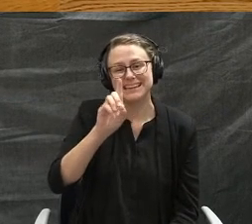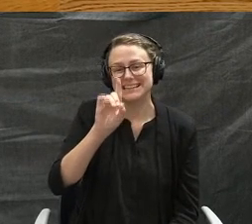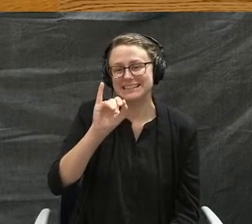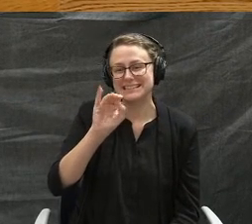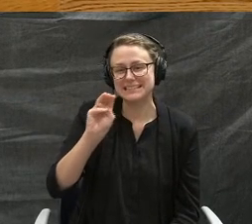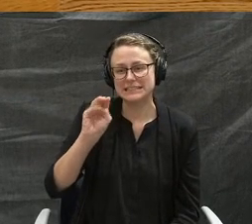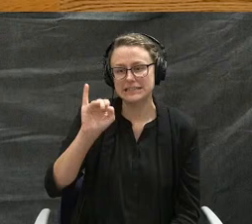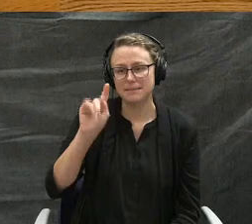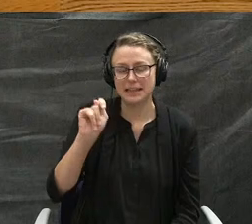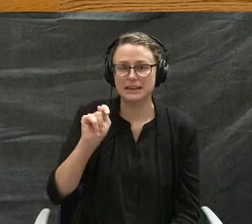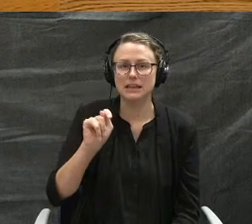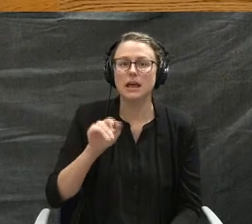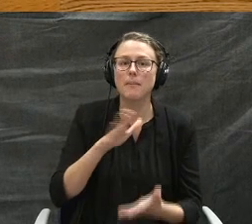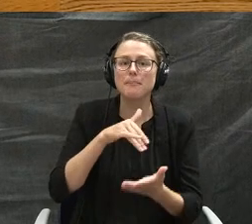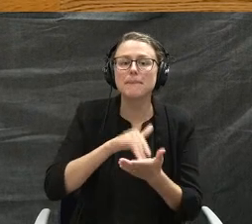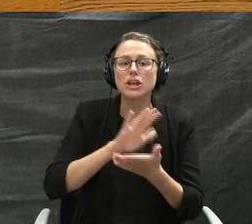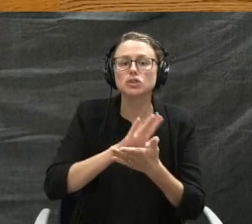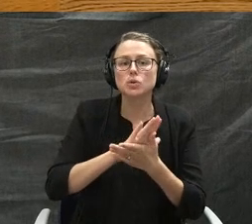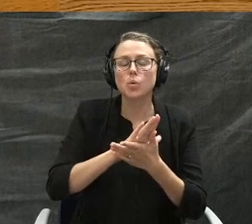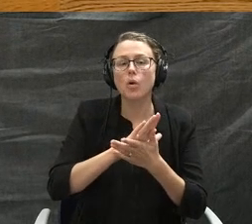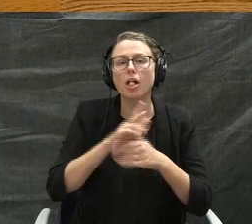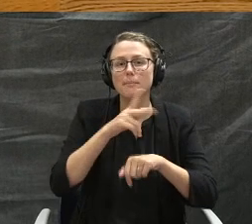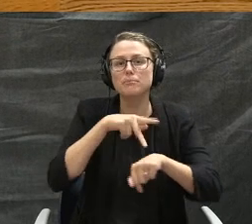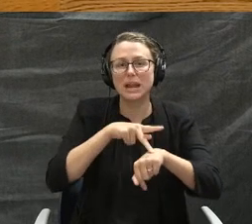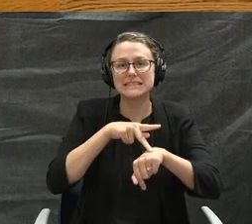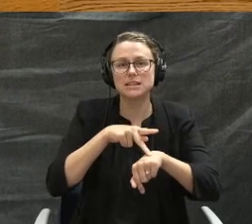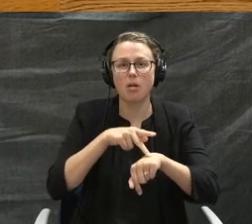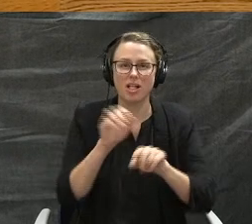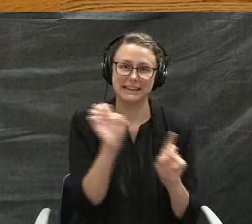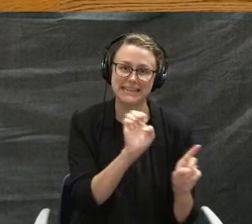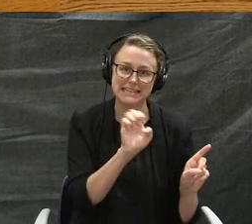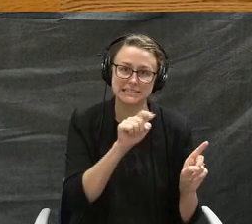school principle to East, and he led team number one, which is